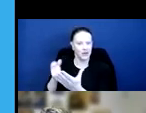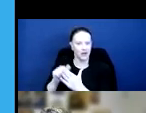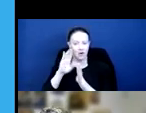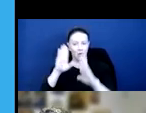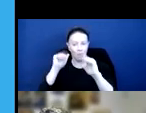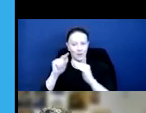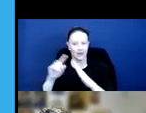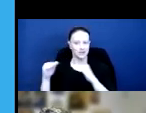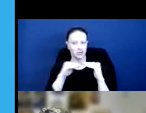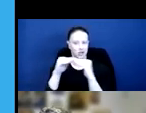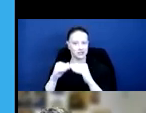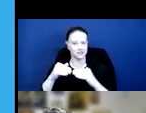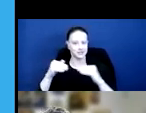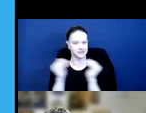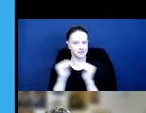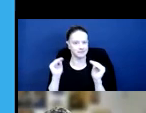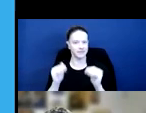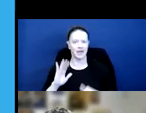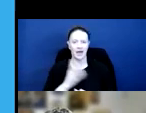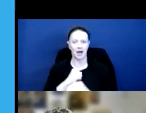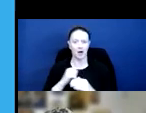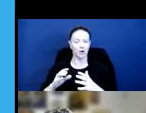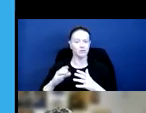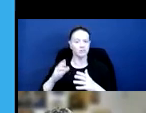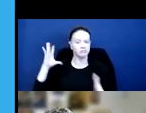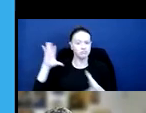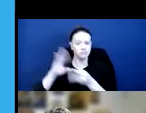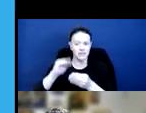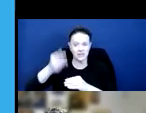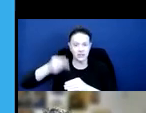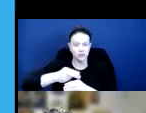re-indigenization, adaptability, colonization,